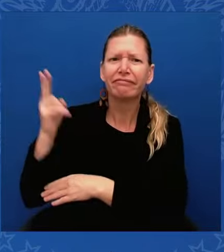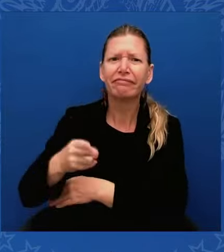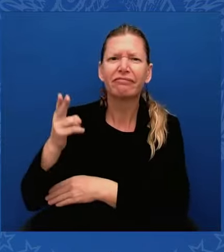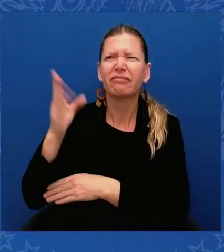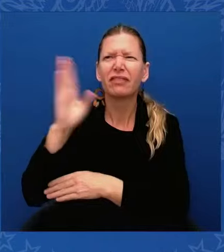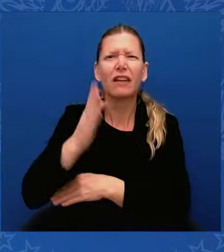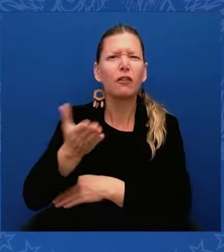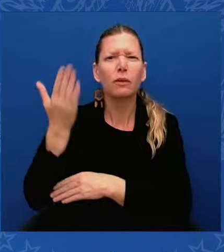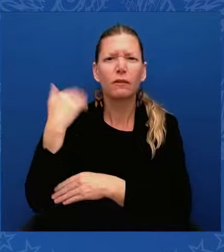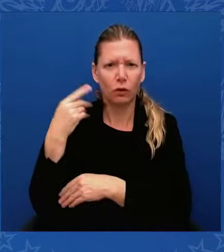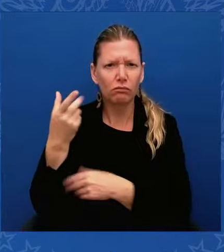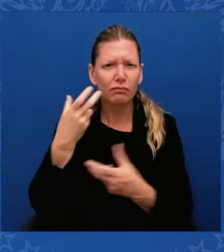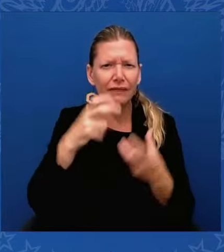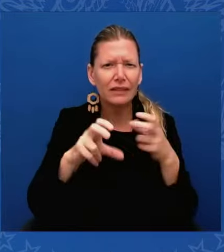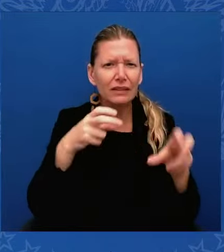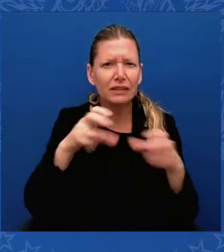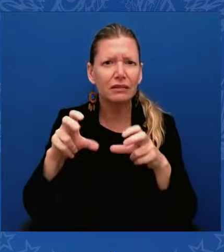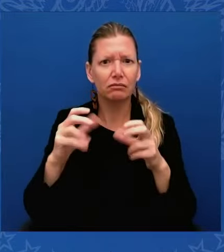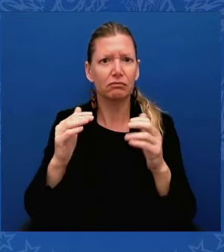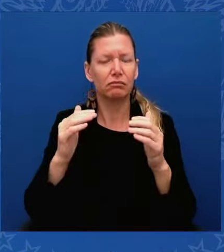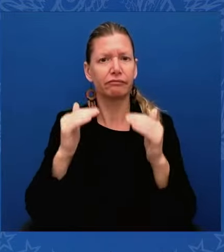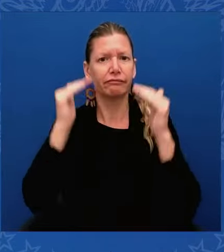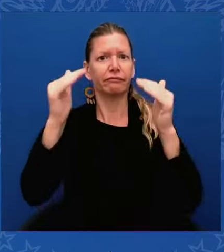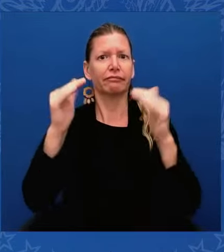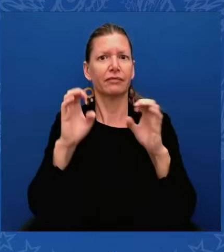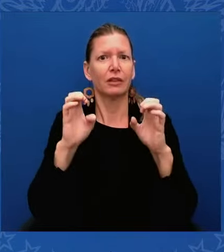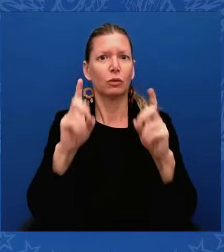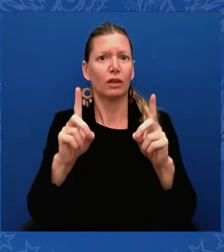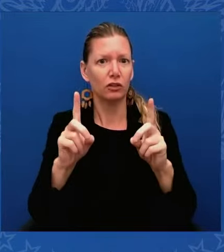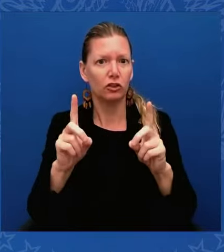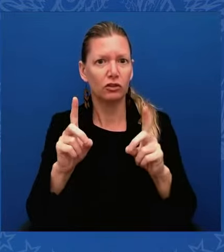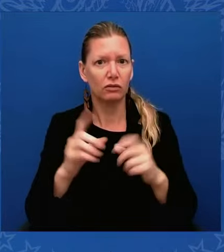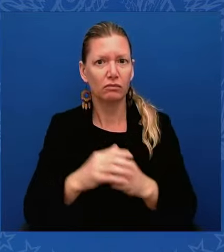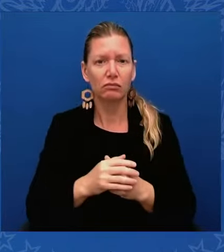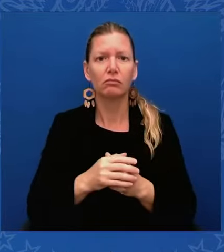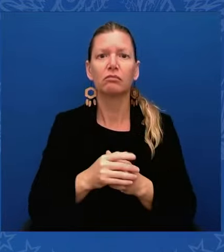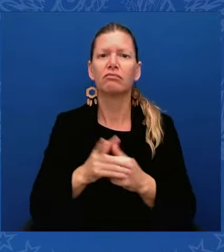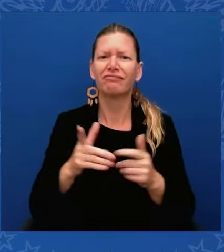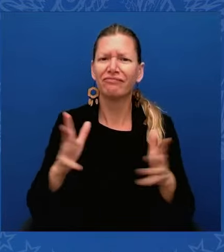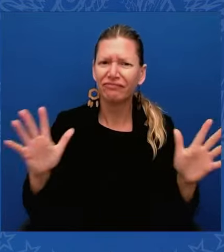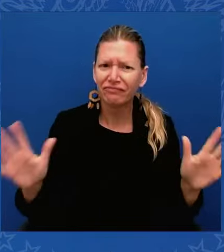to his expansion of culturally inclusive health care for our communities,